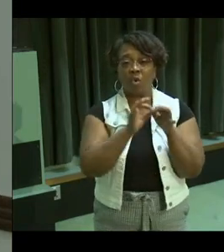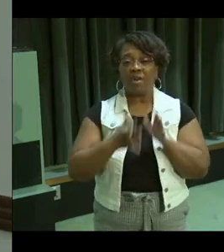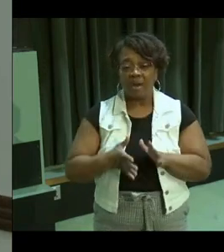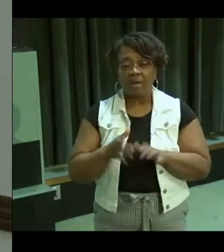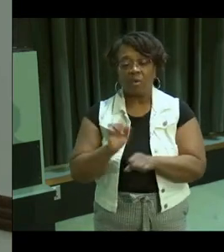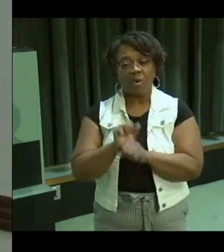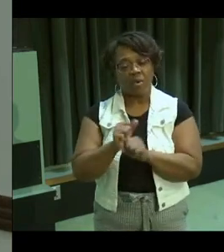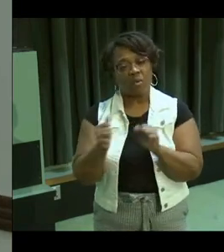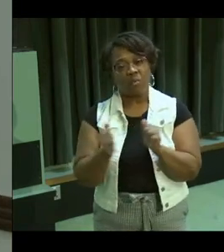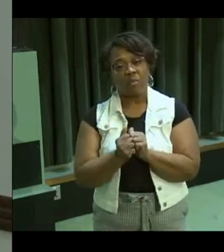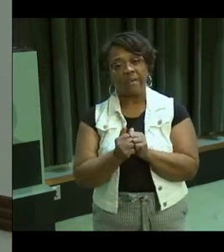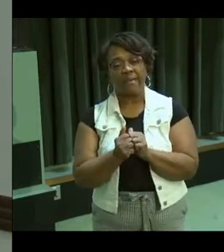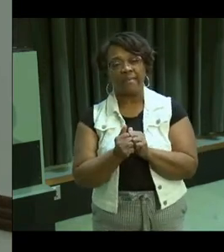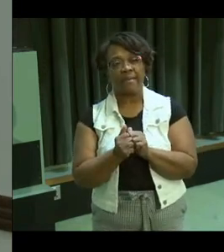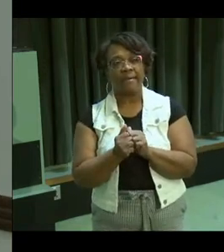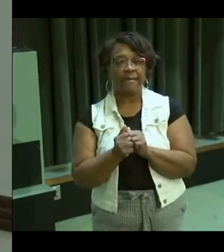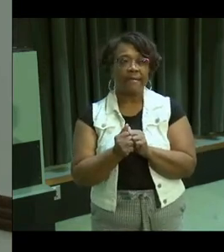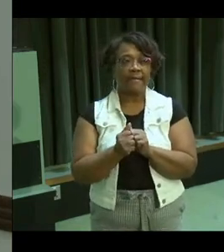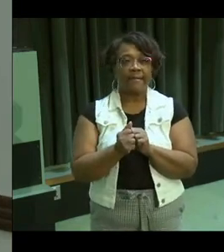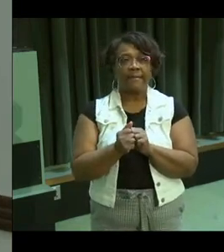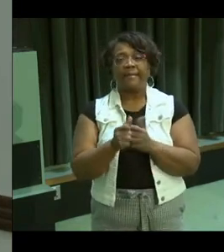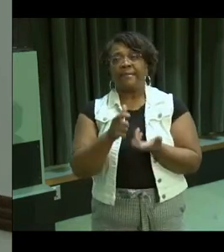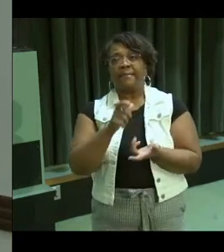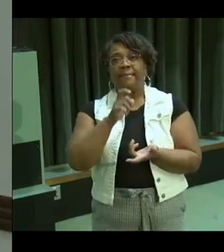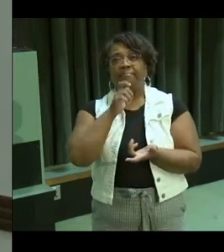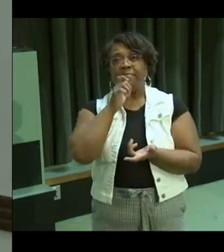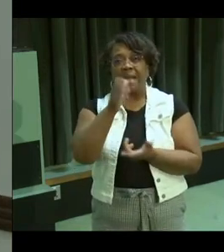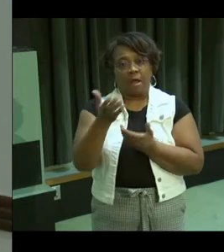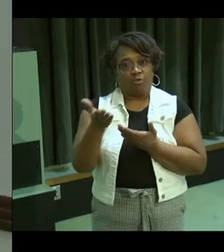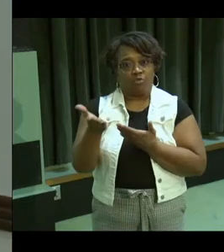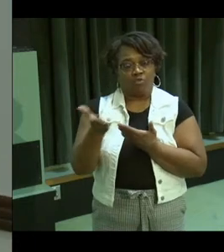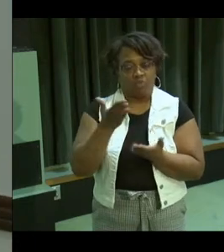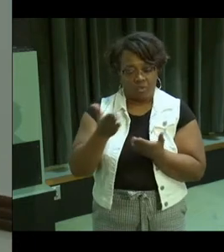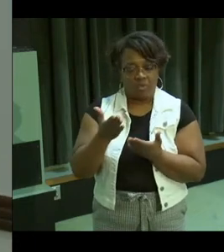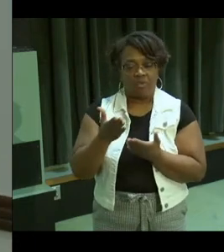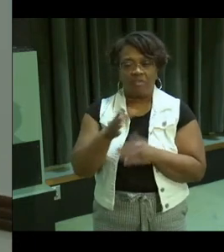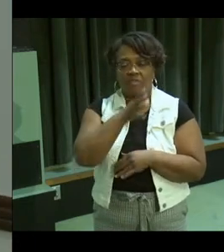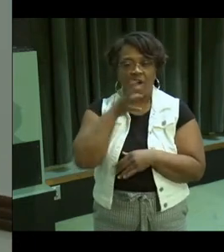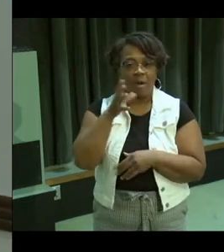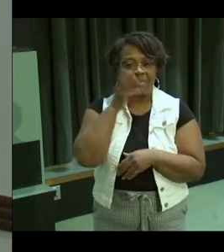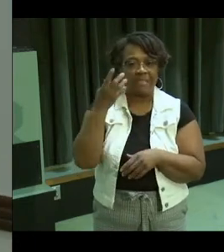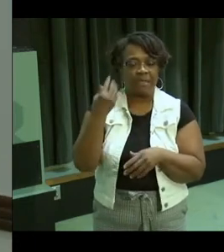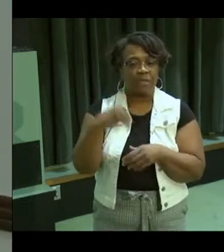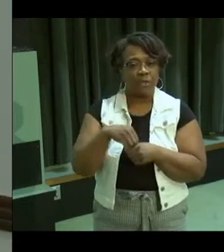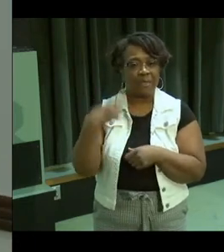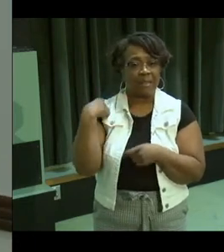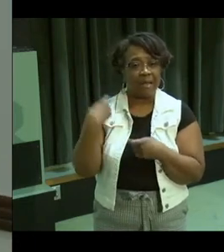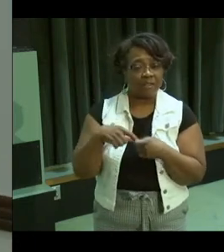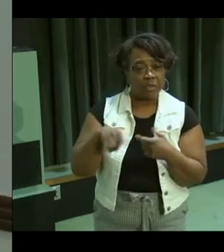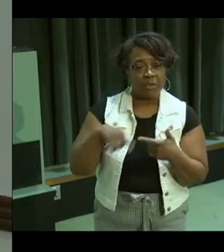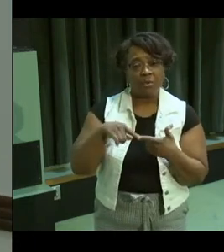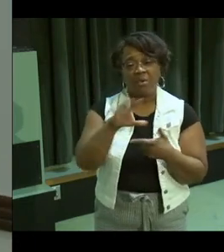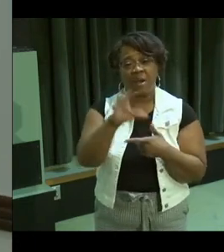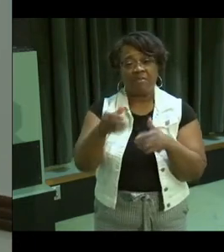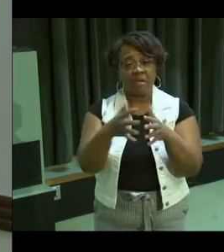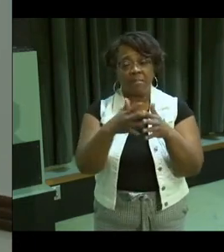she's working with underserved